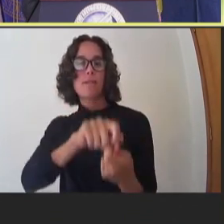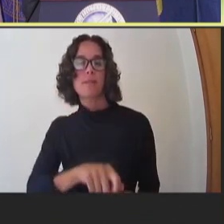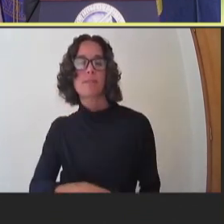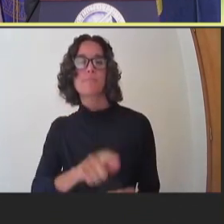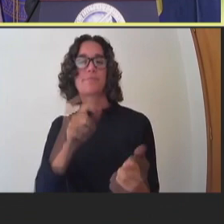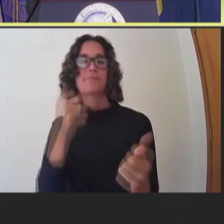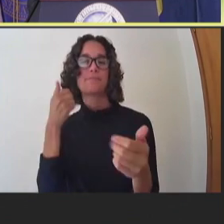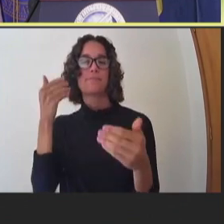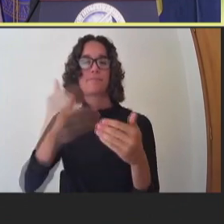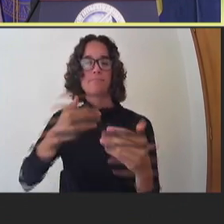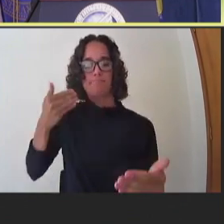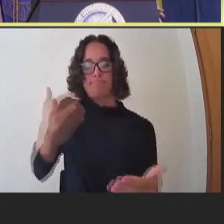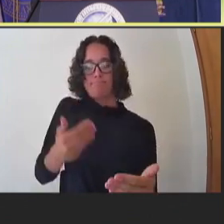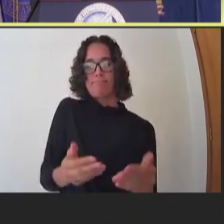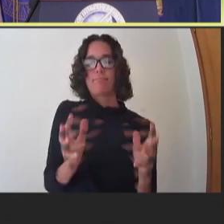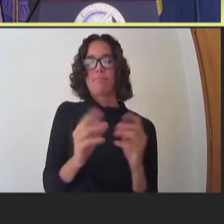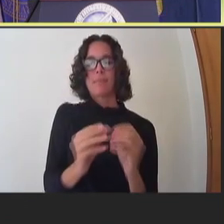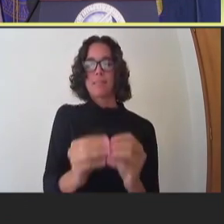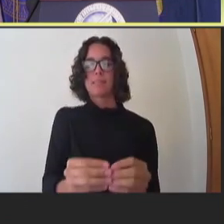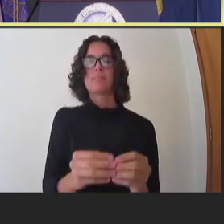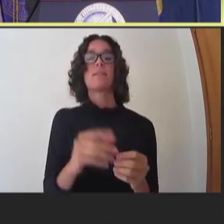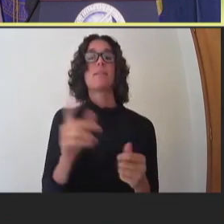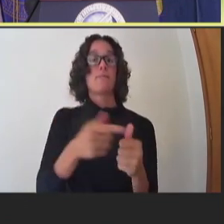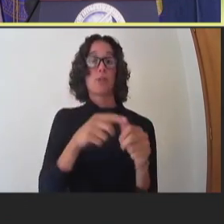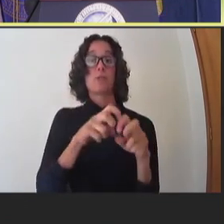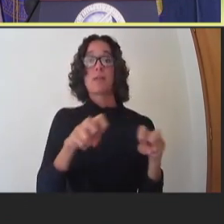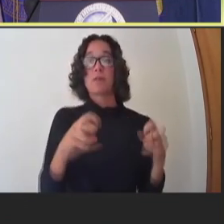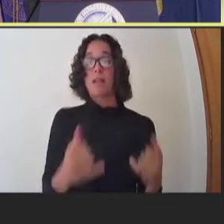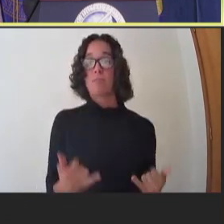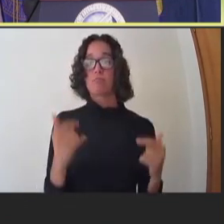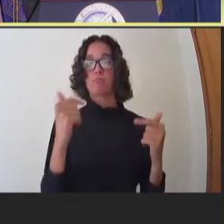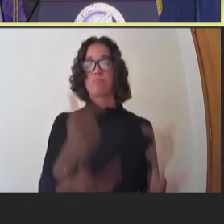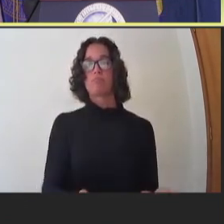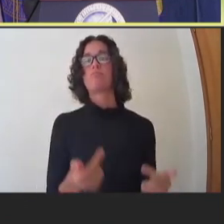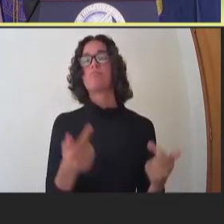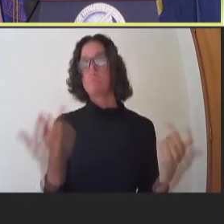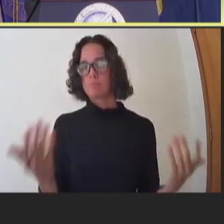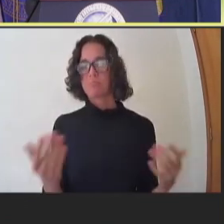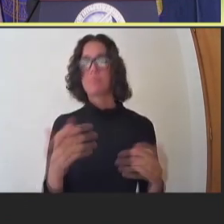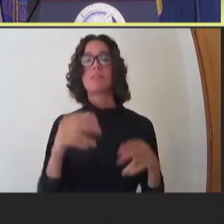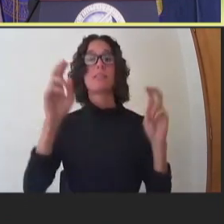our first panel. Our first panel is entitled Immunization Data: Innovations, Improvements,